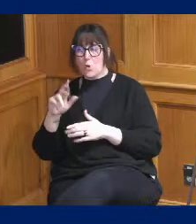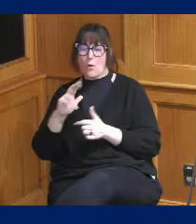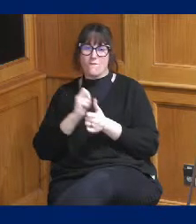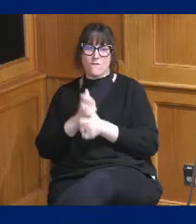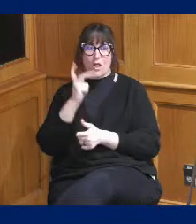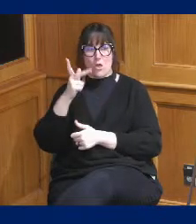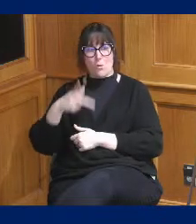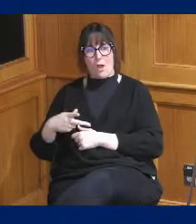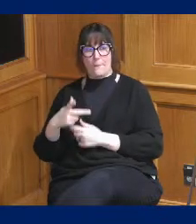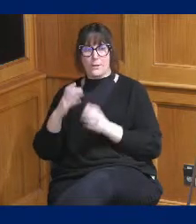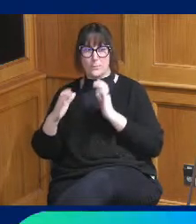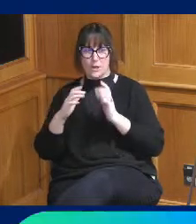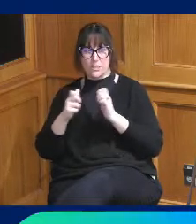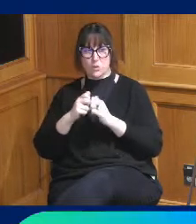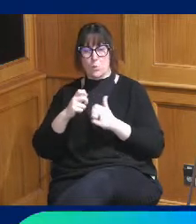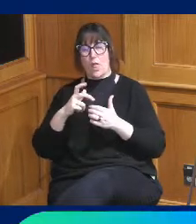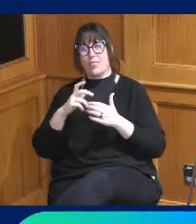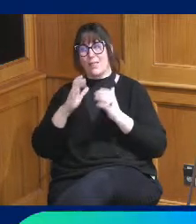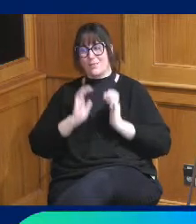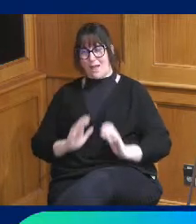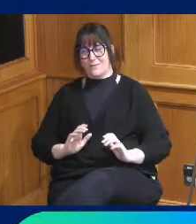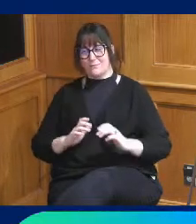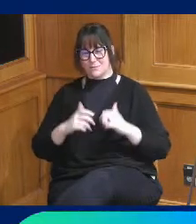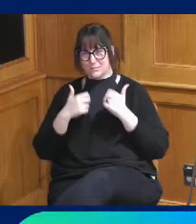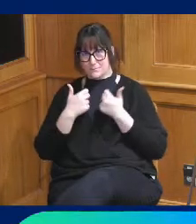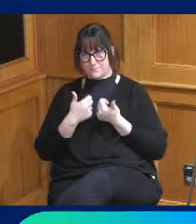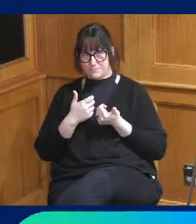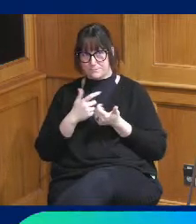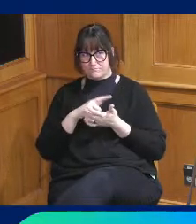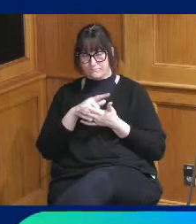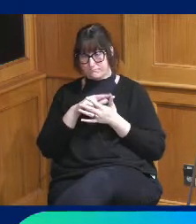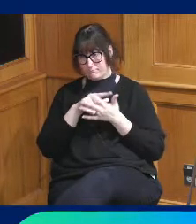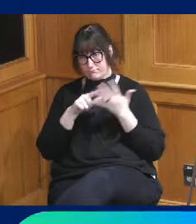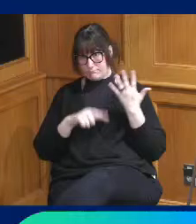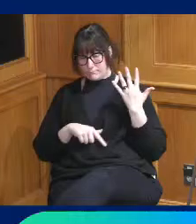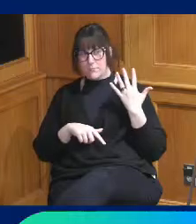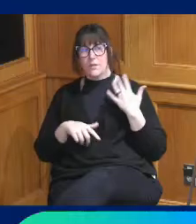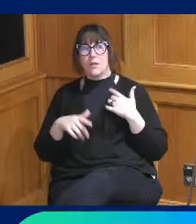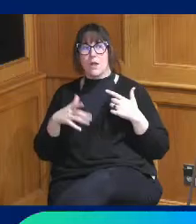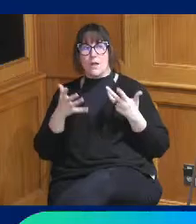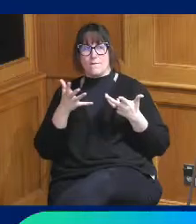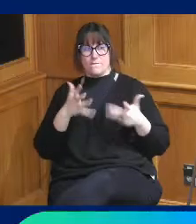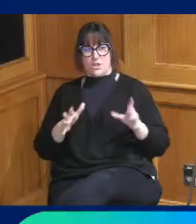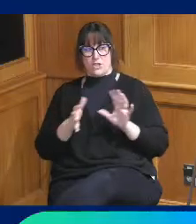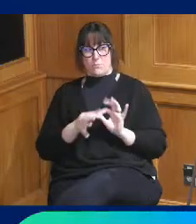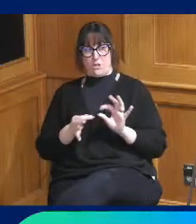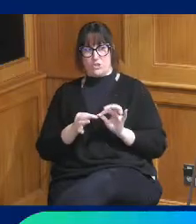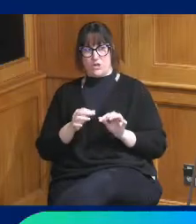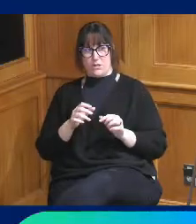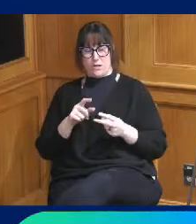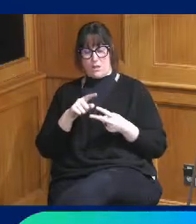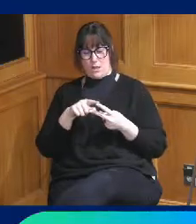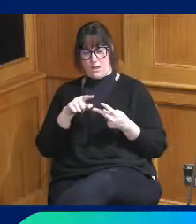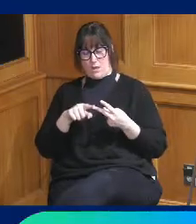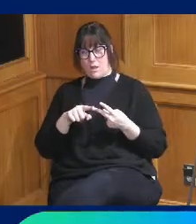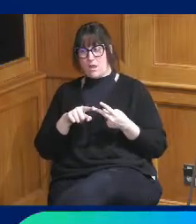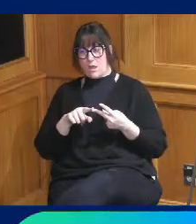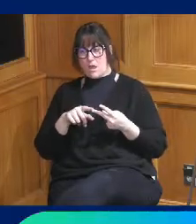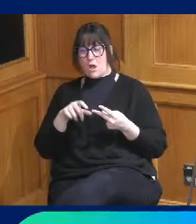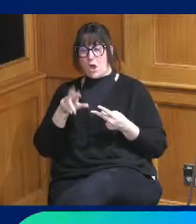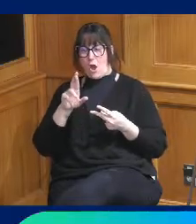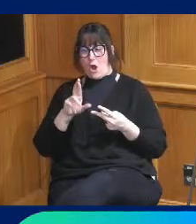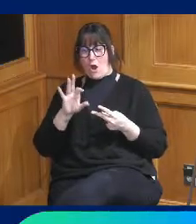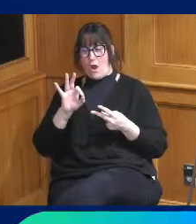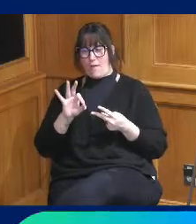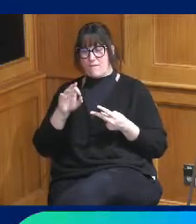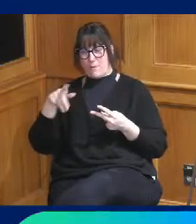clients as mentioned earlier this is the first of two competitive RFPs to award funding for a broad